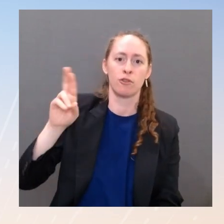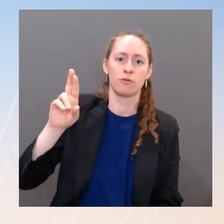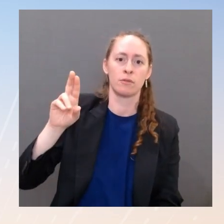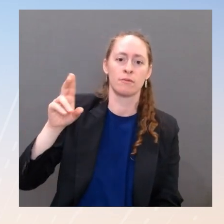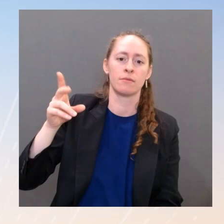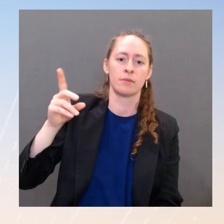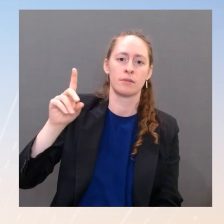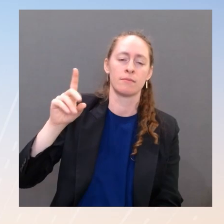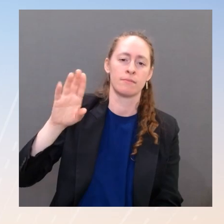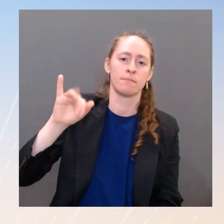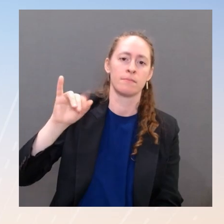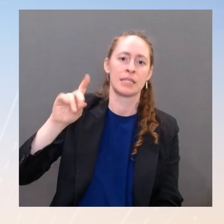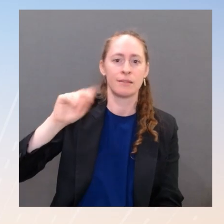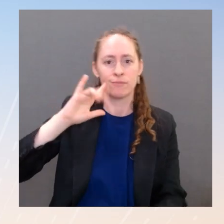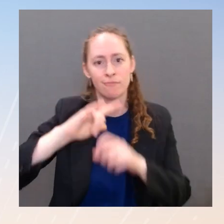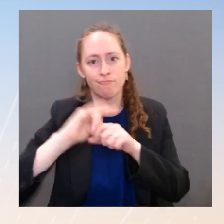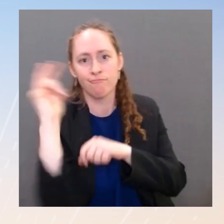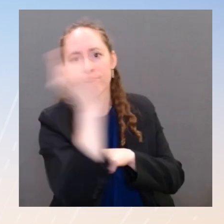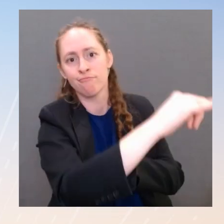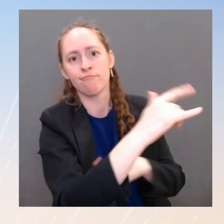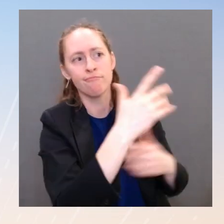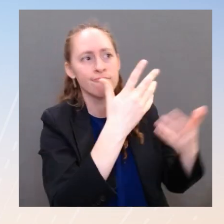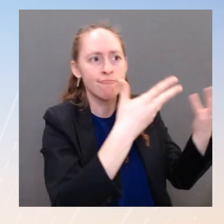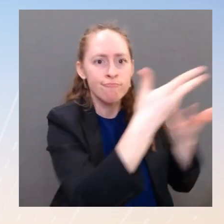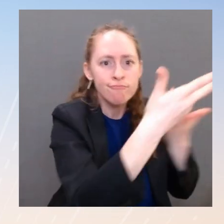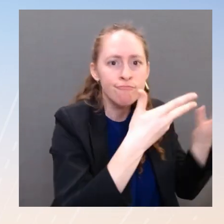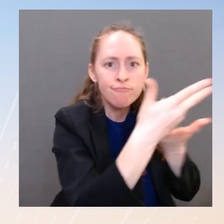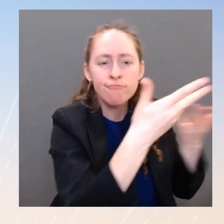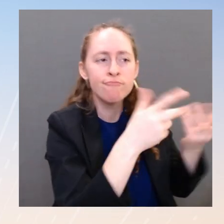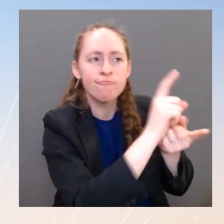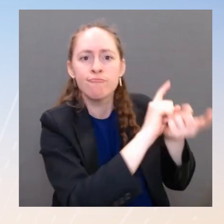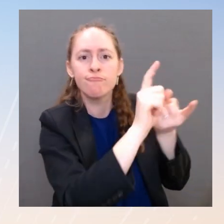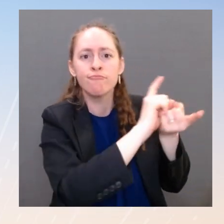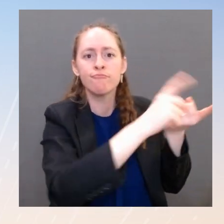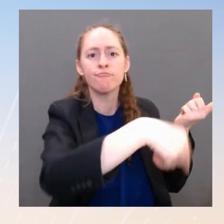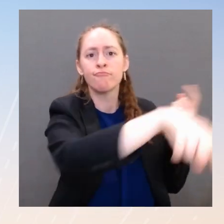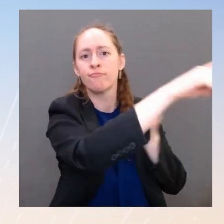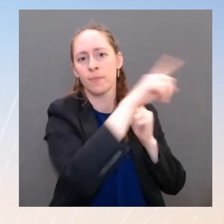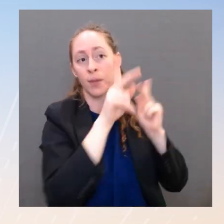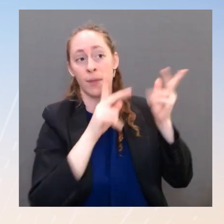Ms. Psaki: And as war continues on, the Ukraine aid and the COVID funding that's needed,